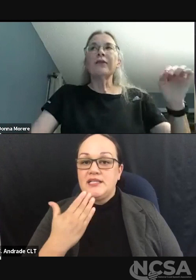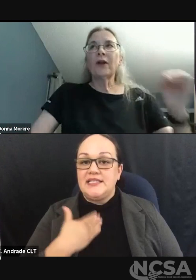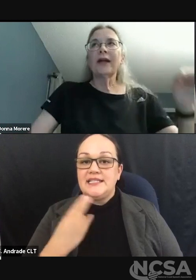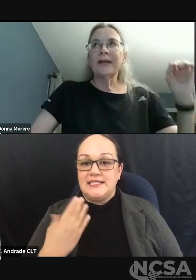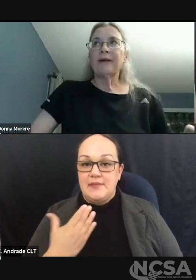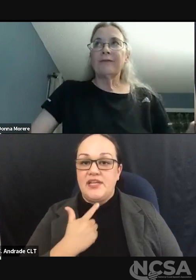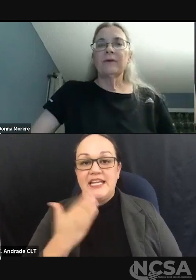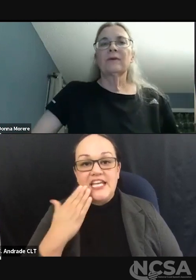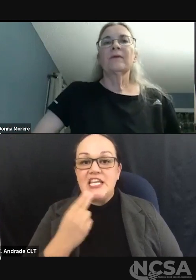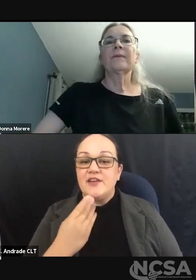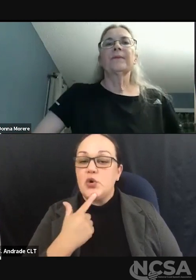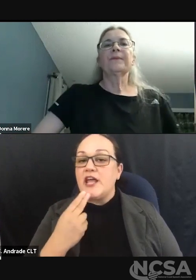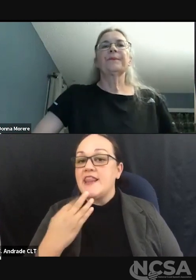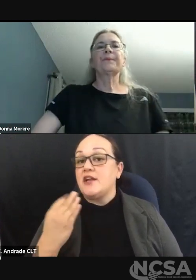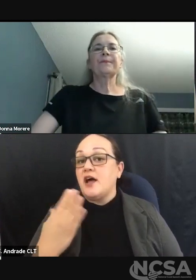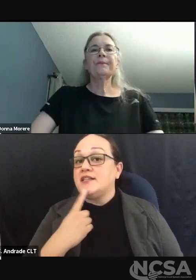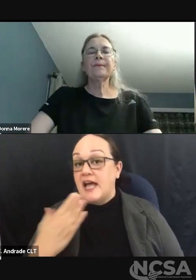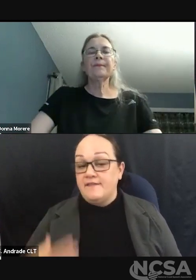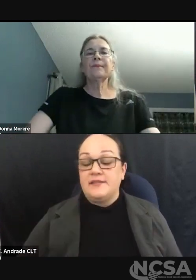even when they're not deaf